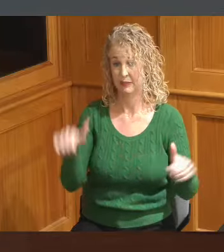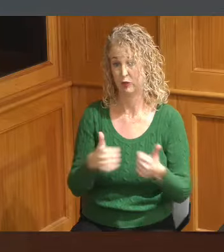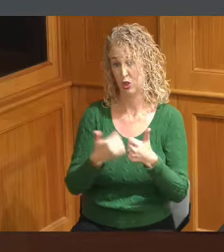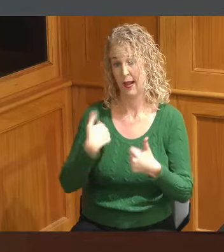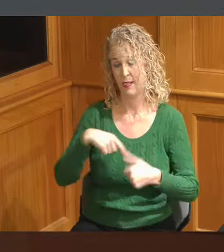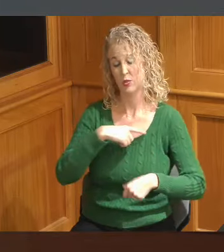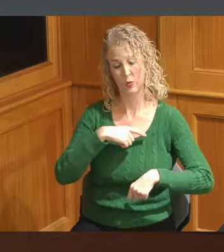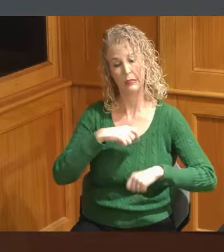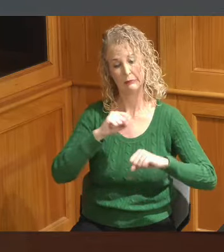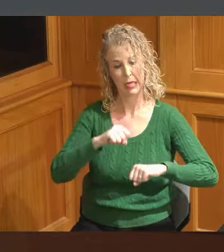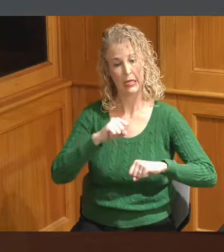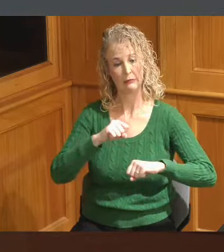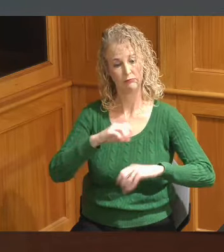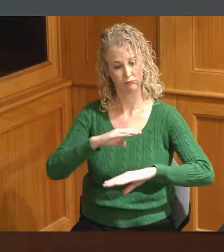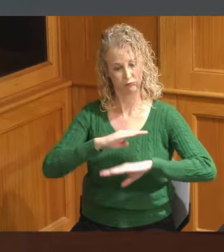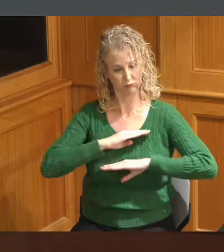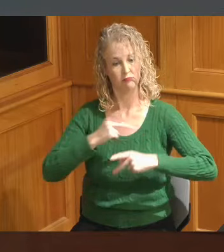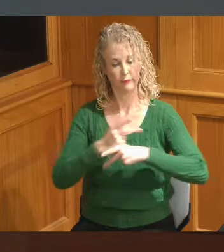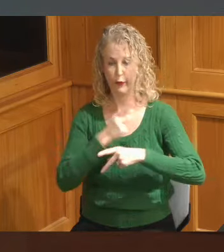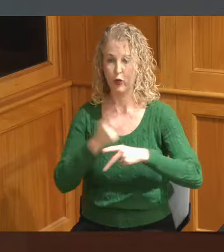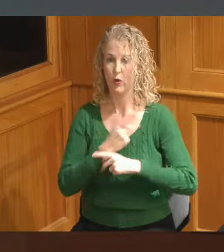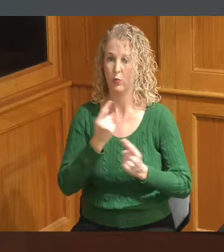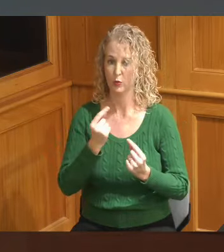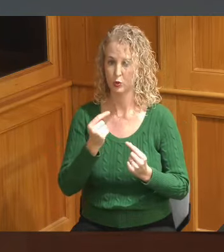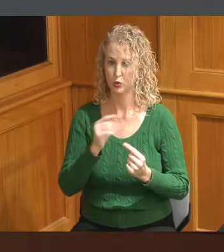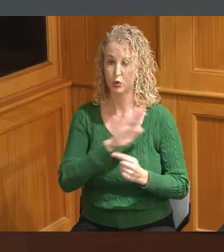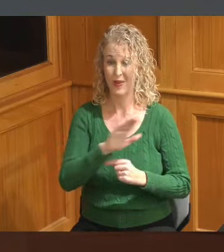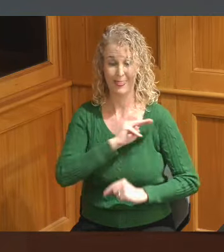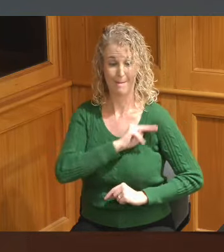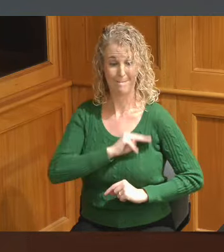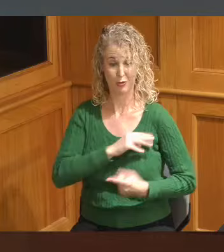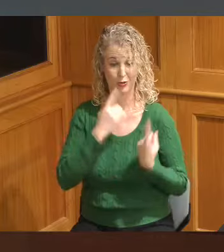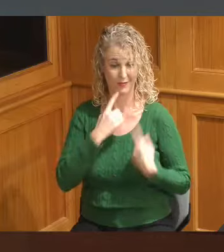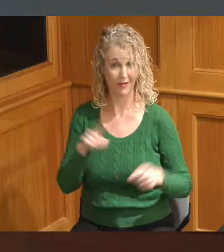to ensure that those departments can accomplish their missions successfully on behalf of the